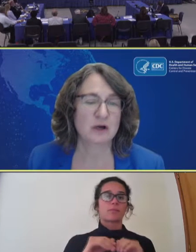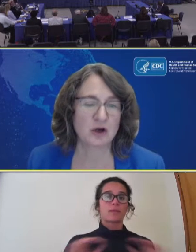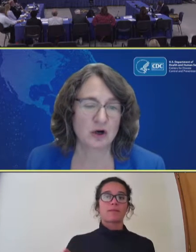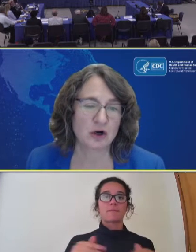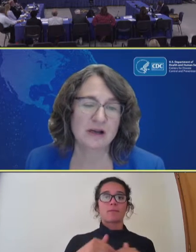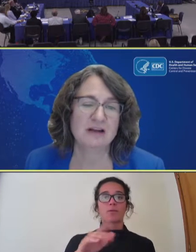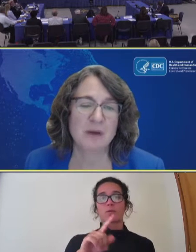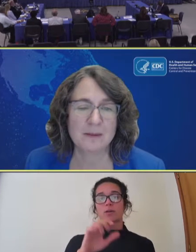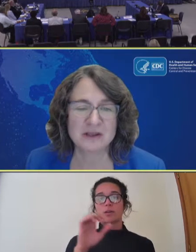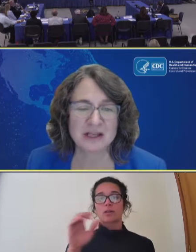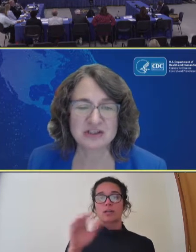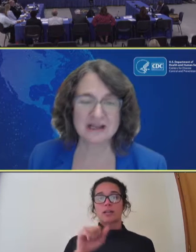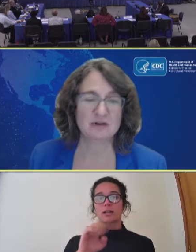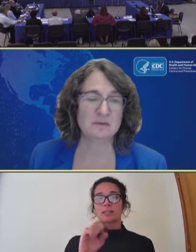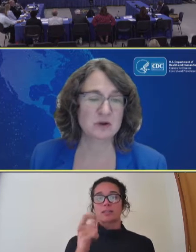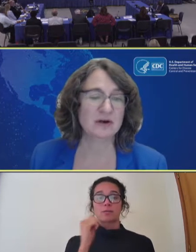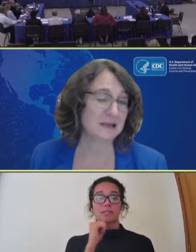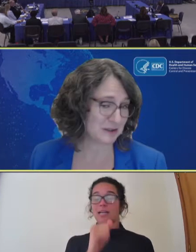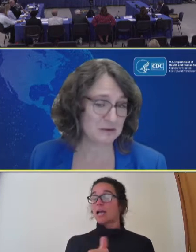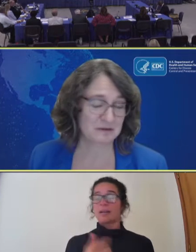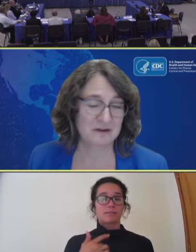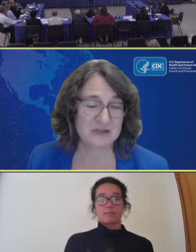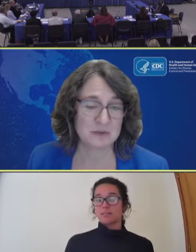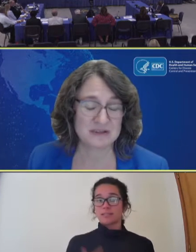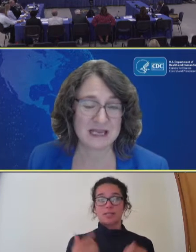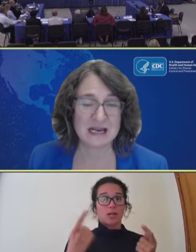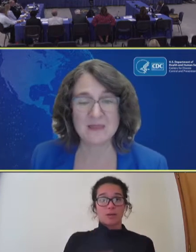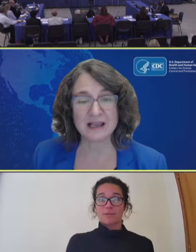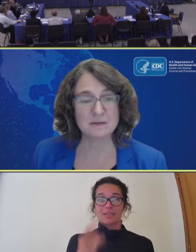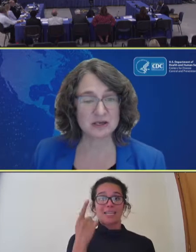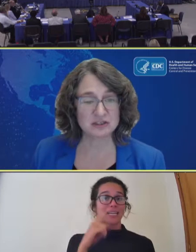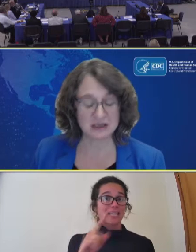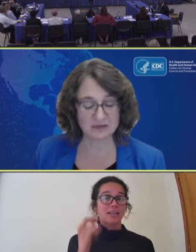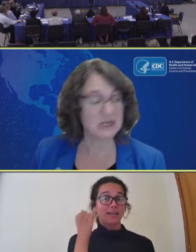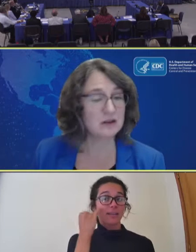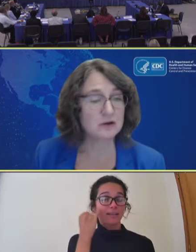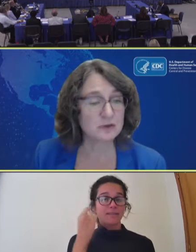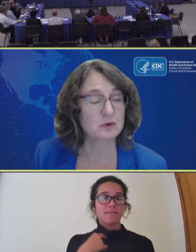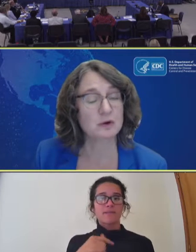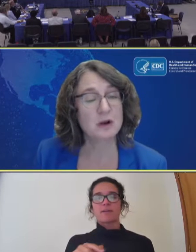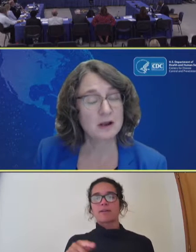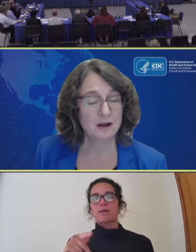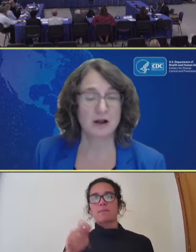to occur if population-level immunity is over 50 percent. And that can be achieved either through